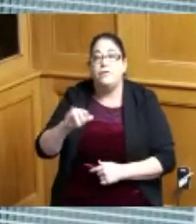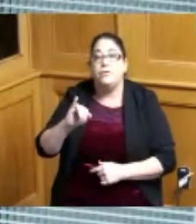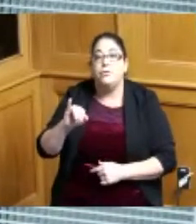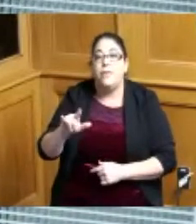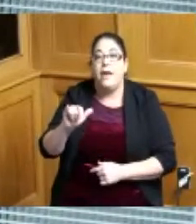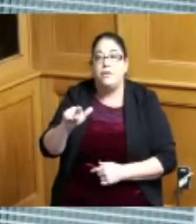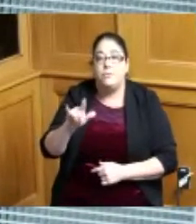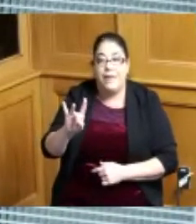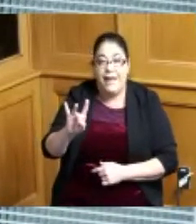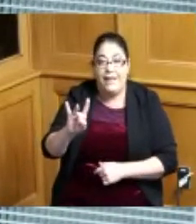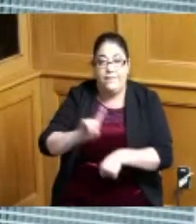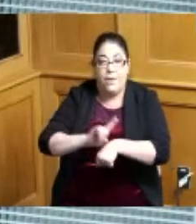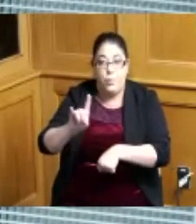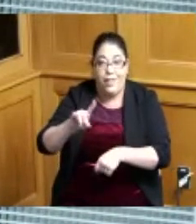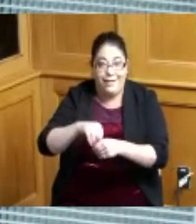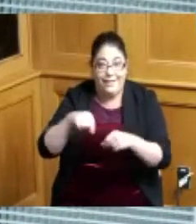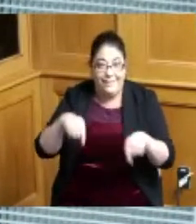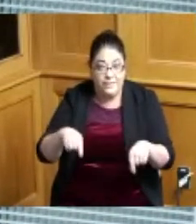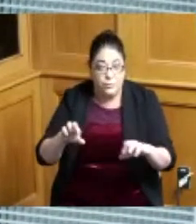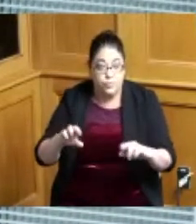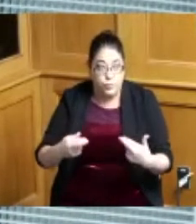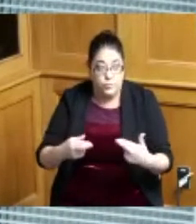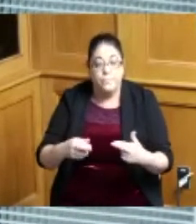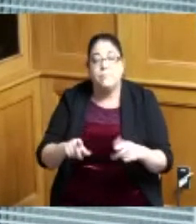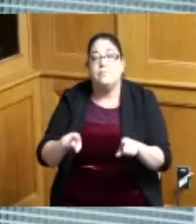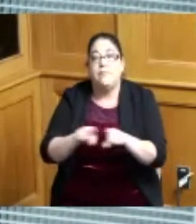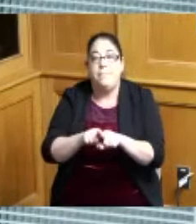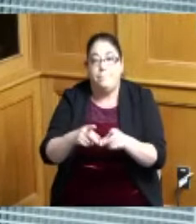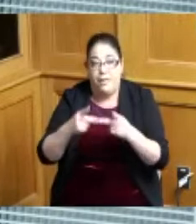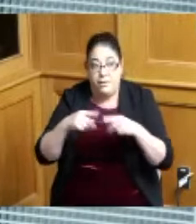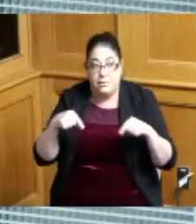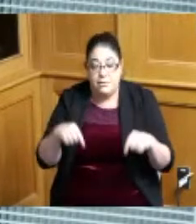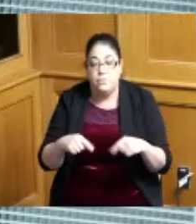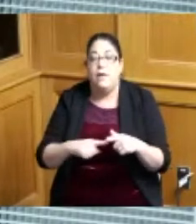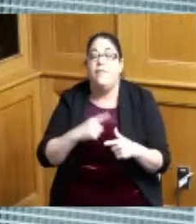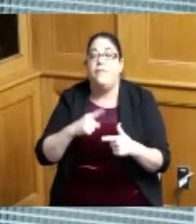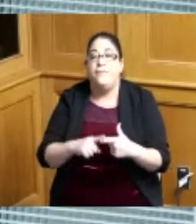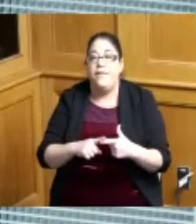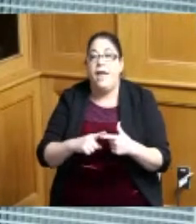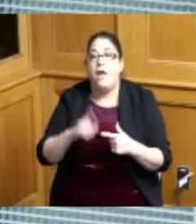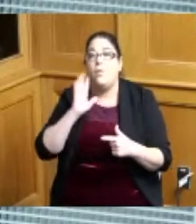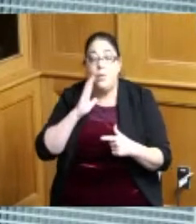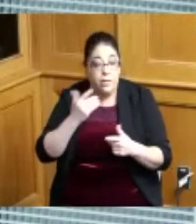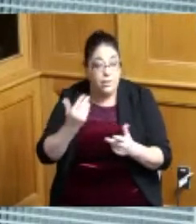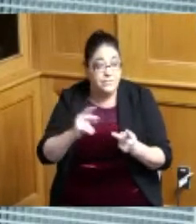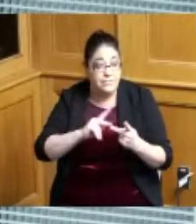o'clock in this room for these meetings and then final ballot resolutions for approval on August